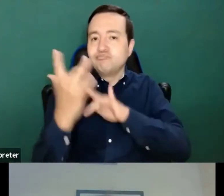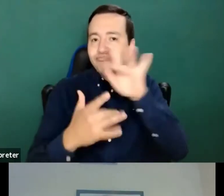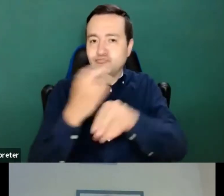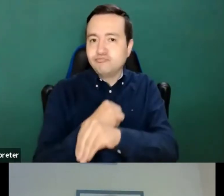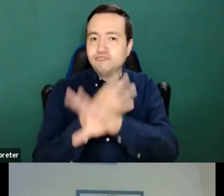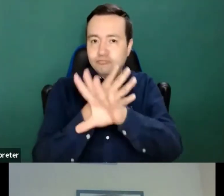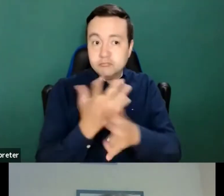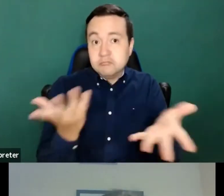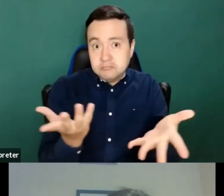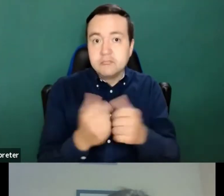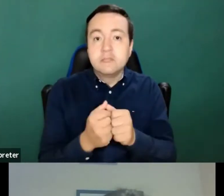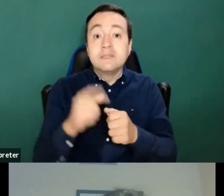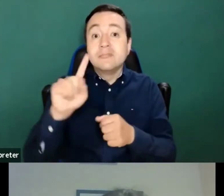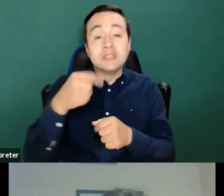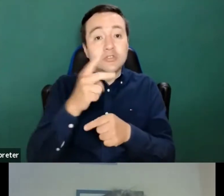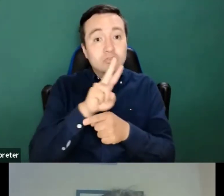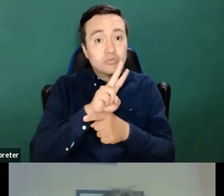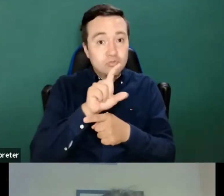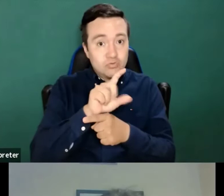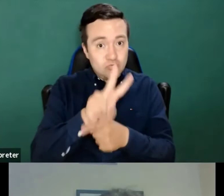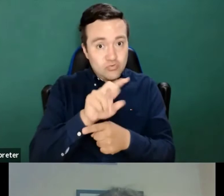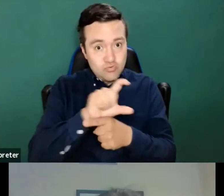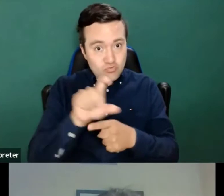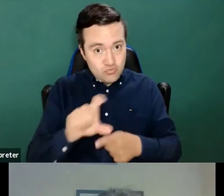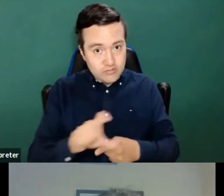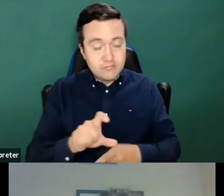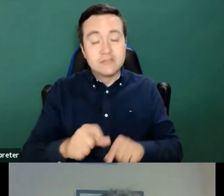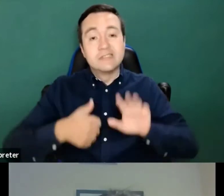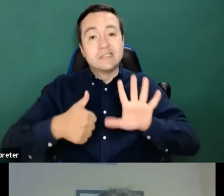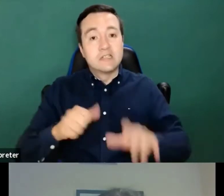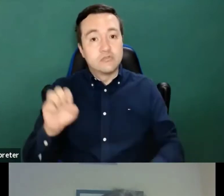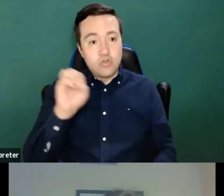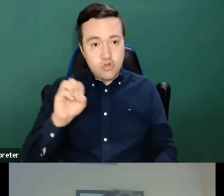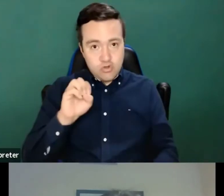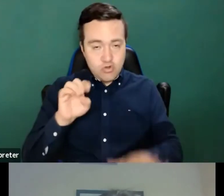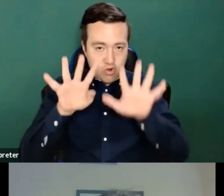And in two weeks, from the fourth to sixth of October, we will actually do a real face